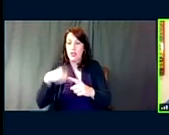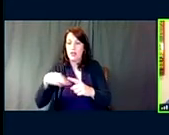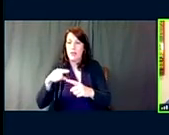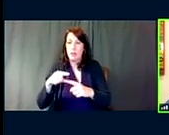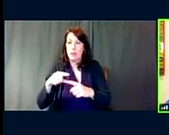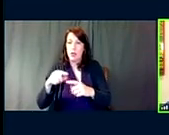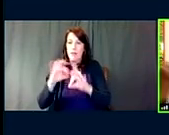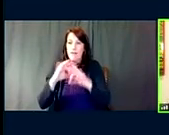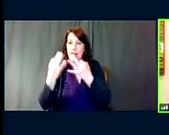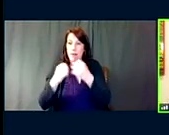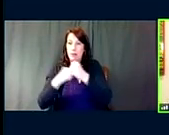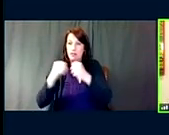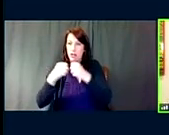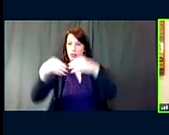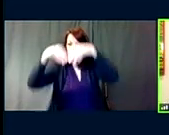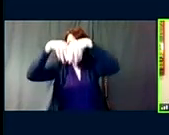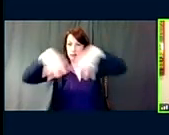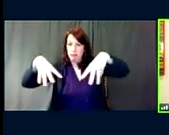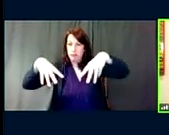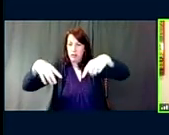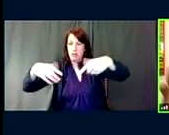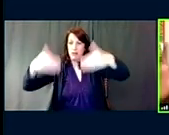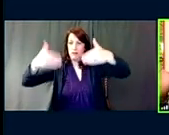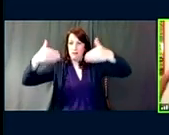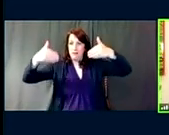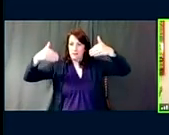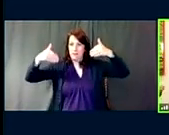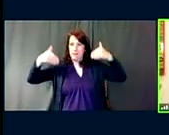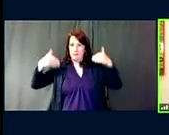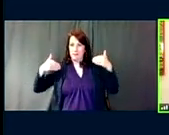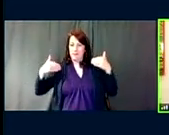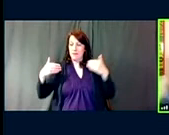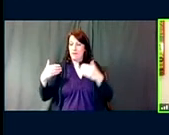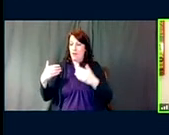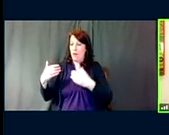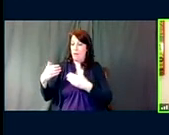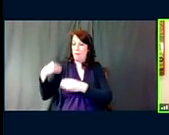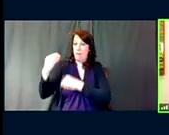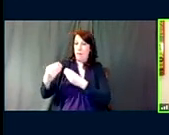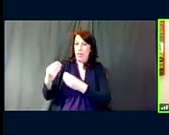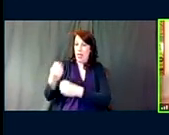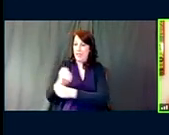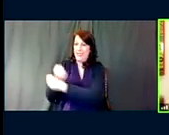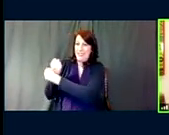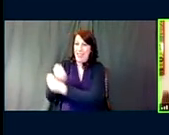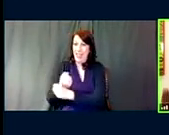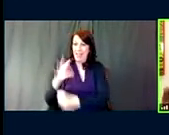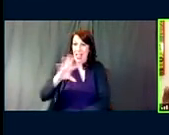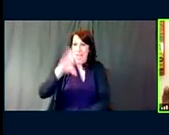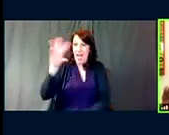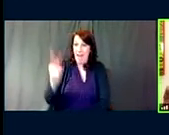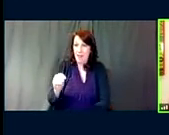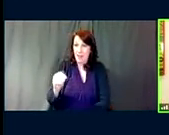FAMILY STRUCTURE. THIS GOES BACK TO BEING A DESCENDANT OF AN ENSLAVED AFRICAN BROUGHT HERE, YOU HAVE